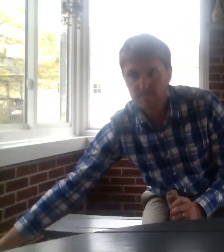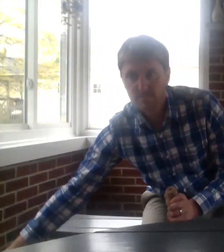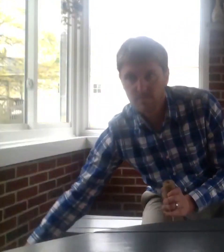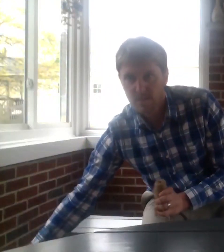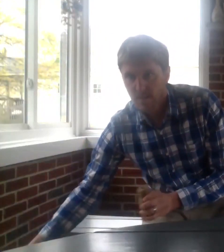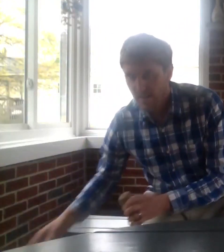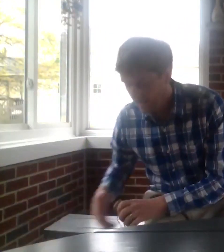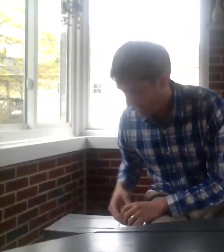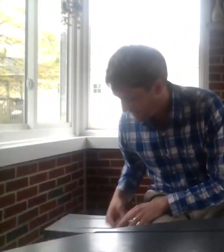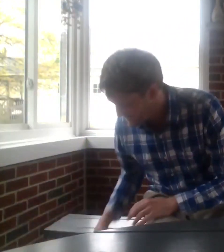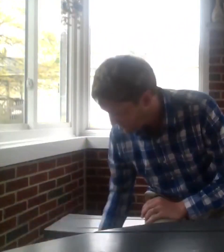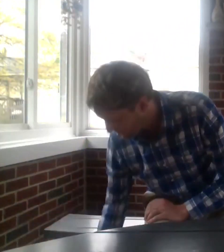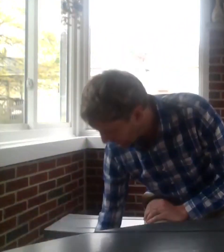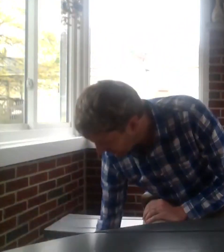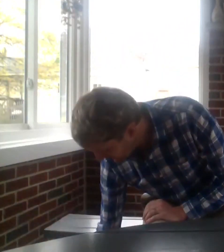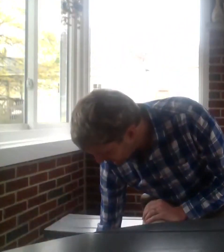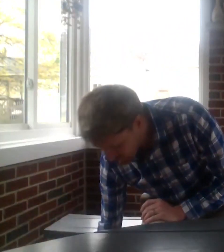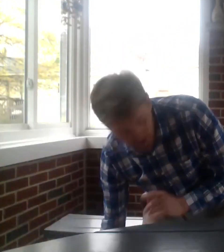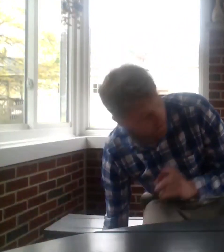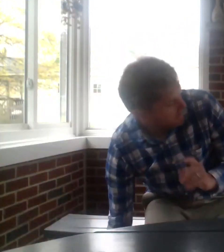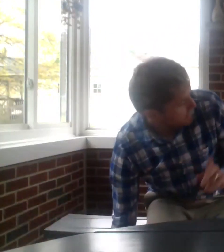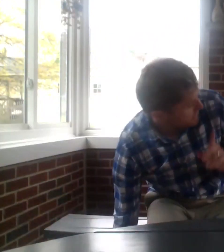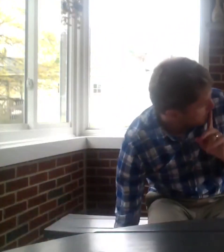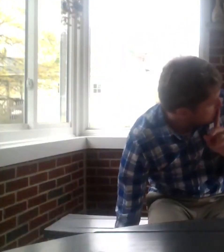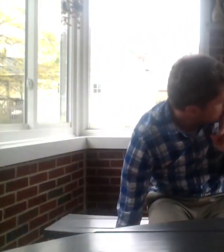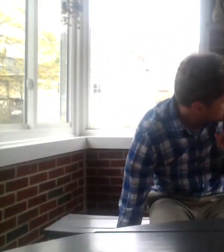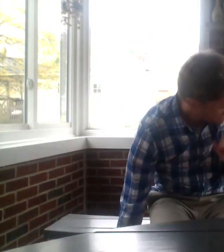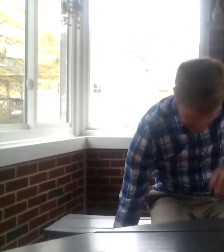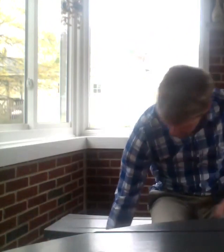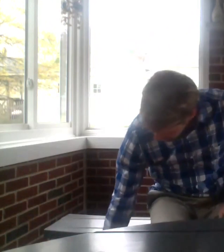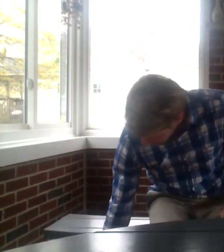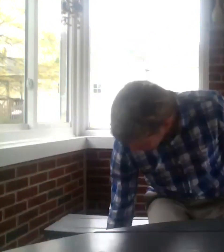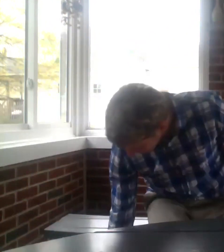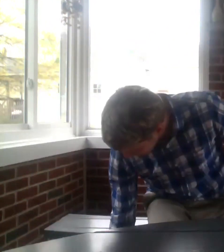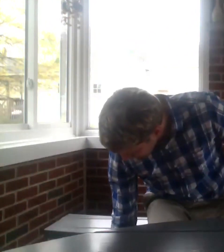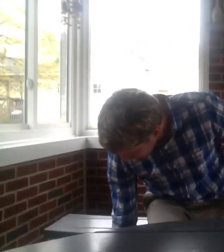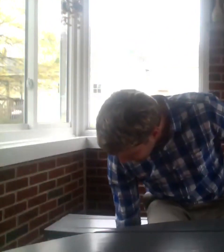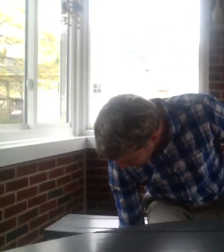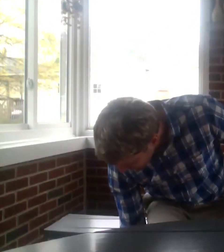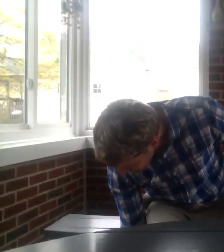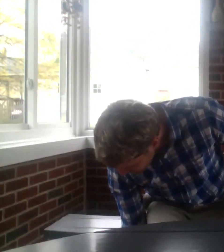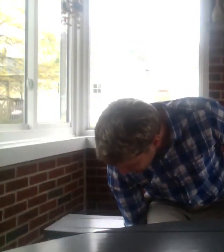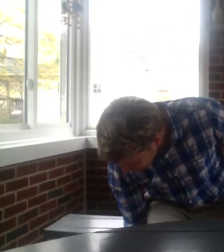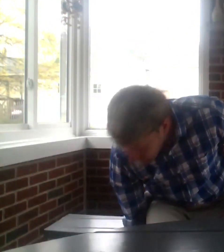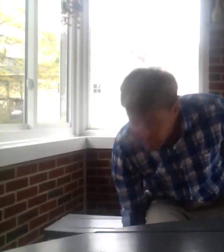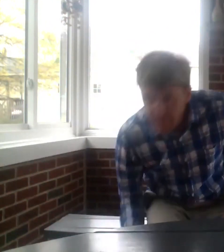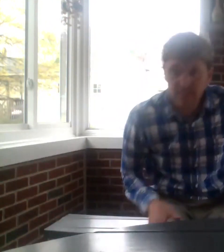We're gonna show you. And Evangeline, our oldest daughter here actually came up with this. So what you need for this one